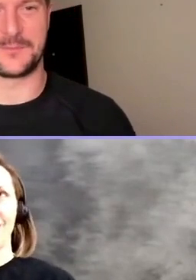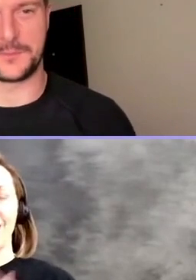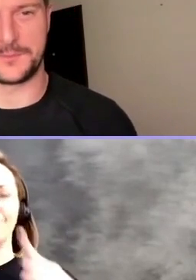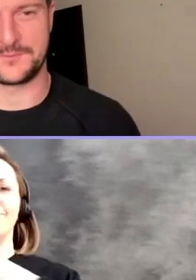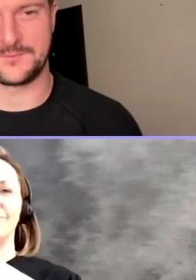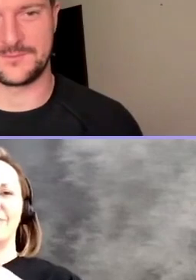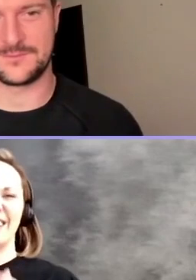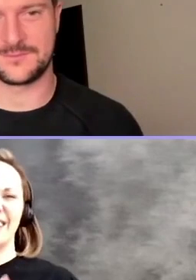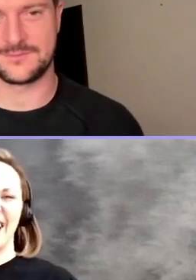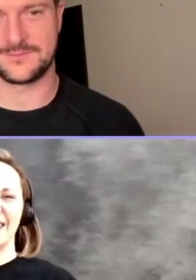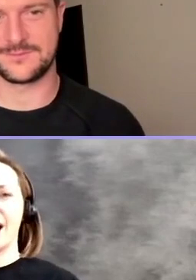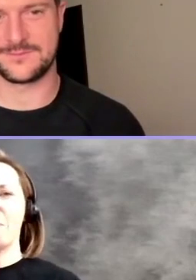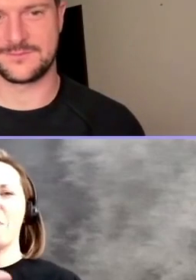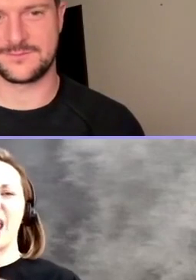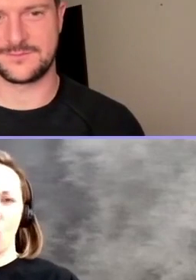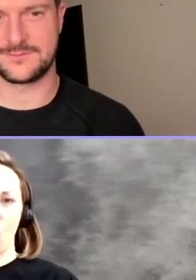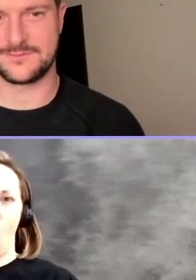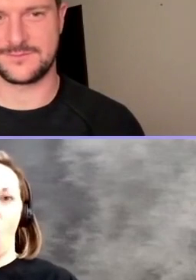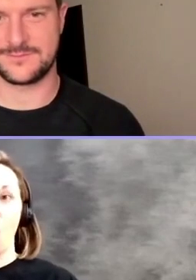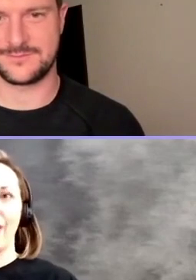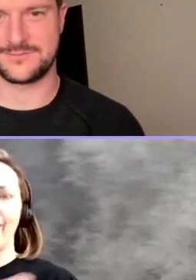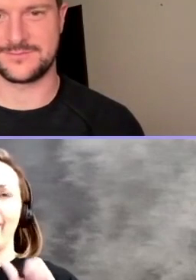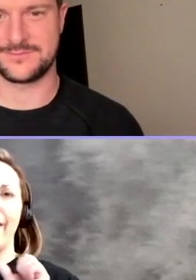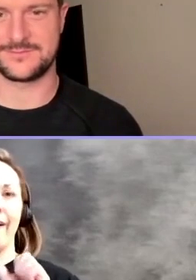and therefore that feature would also not come for free.